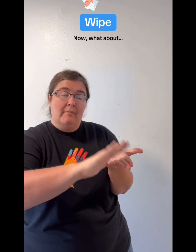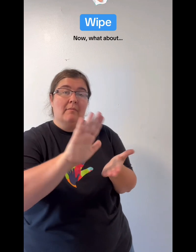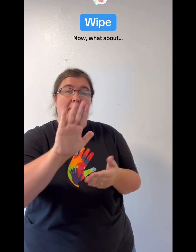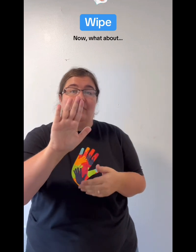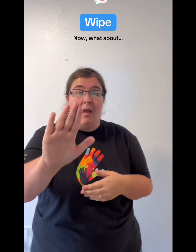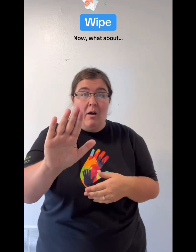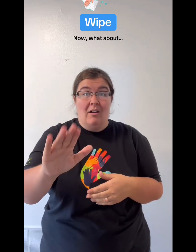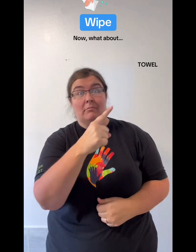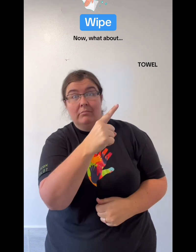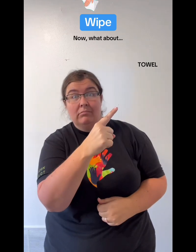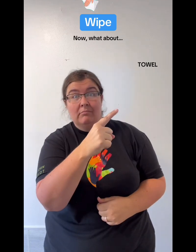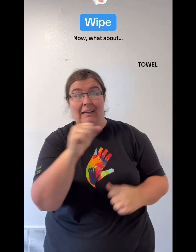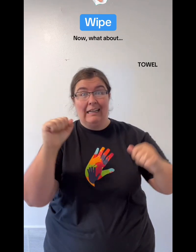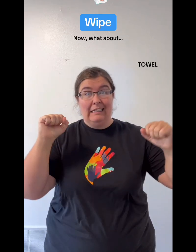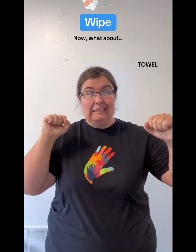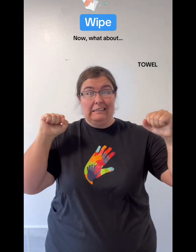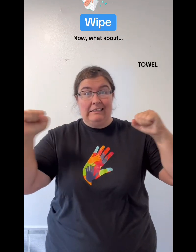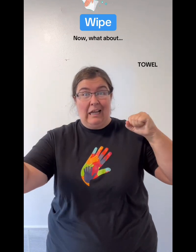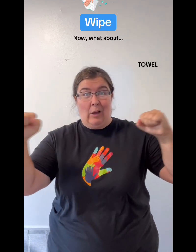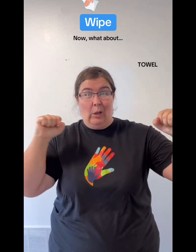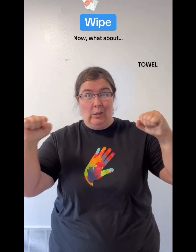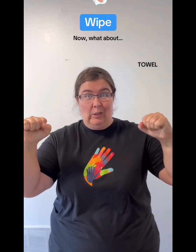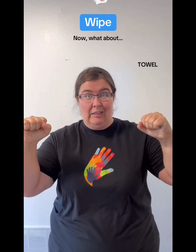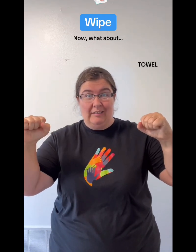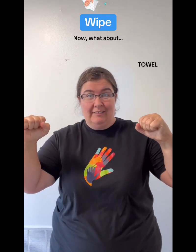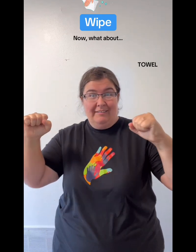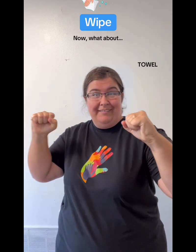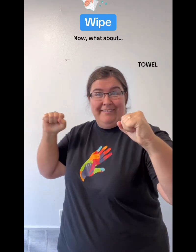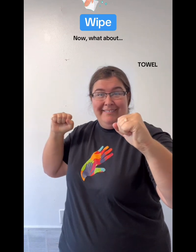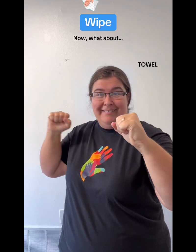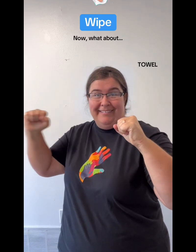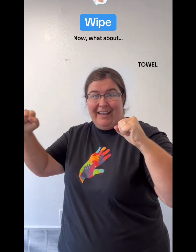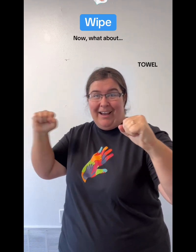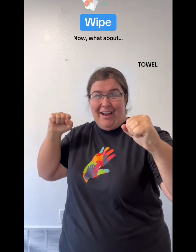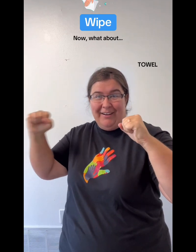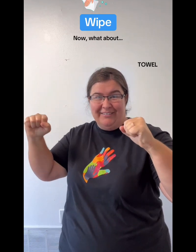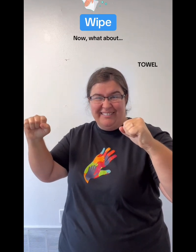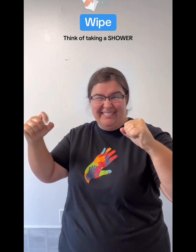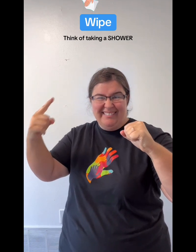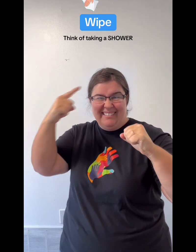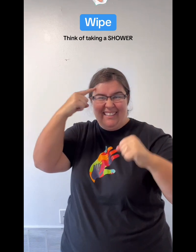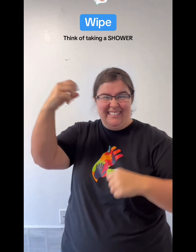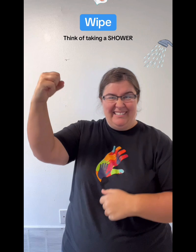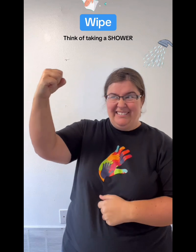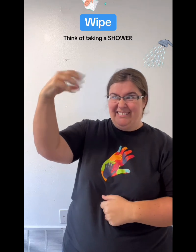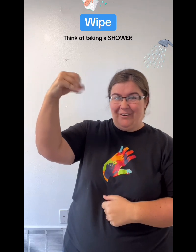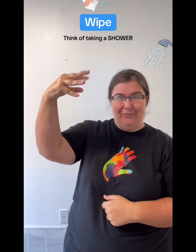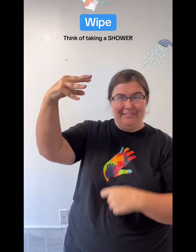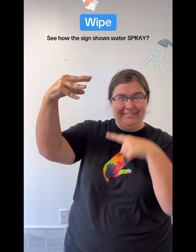Now, what about... TOWEL How to sign "towel" in ASL Think of taking a SHOWER